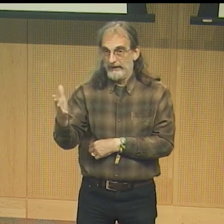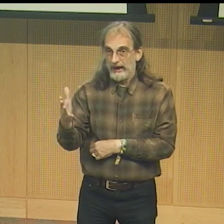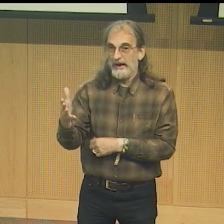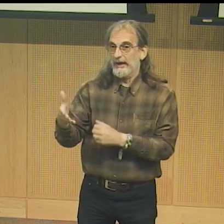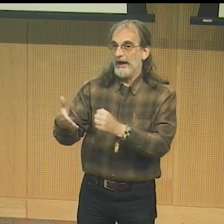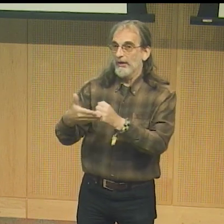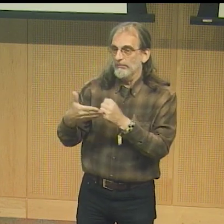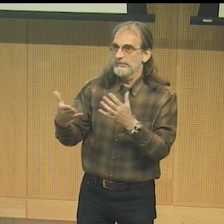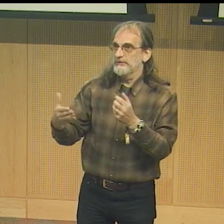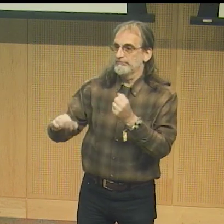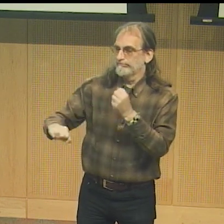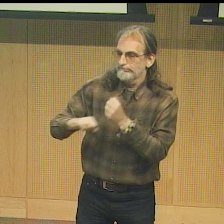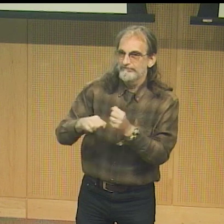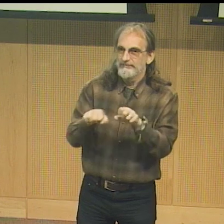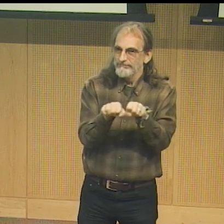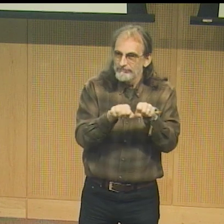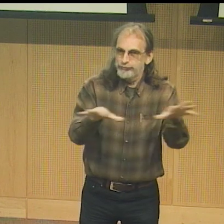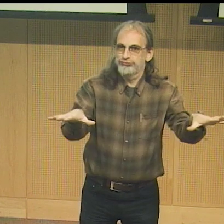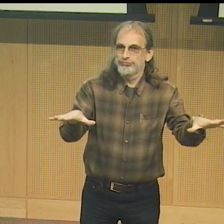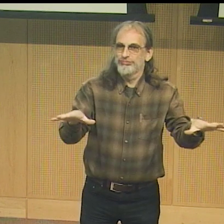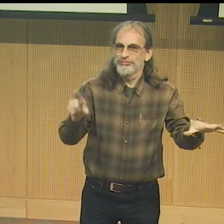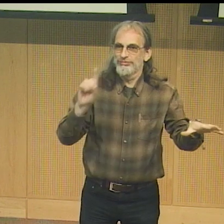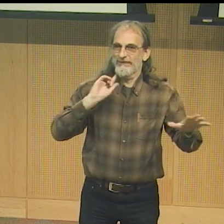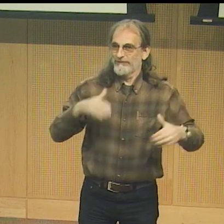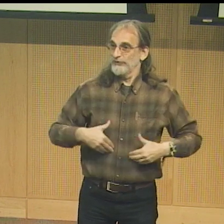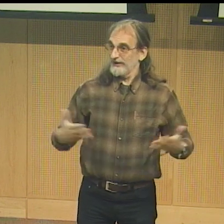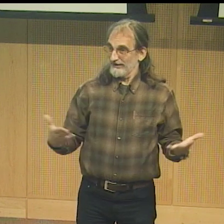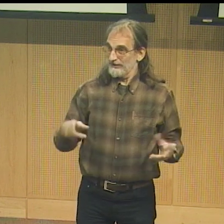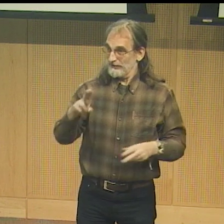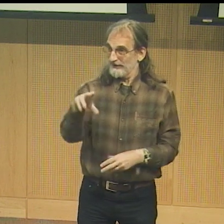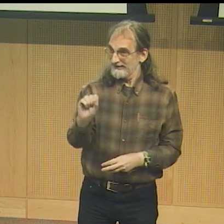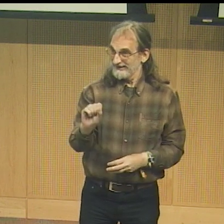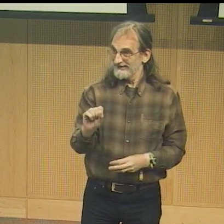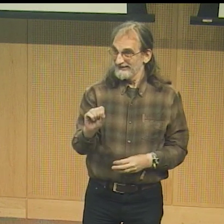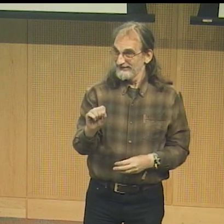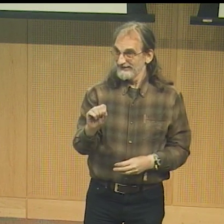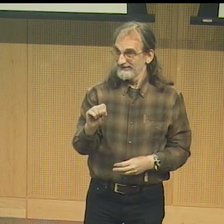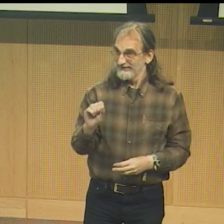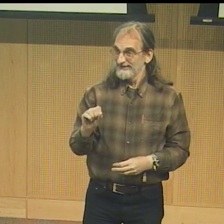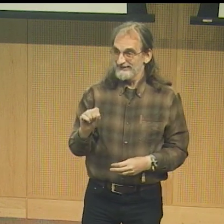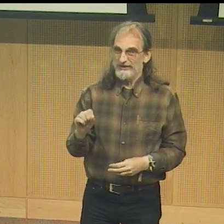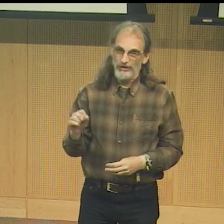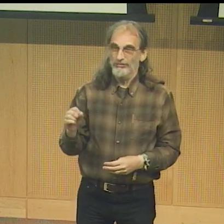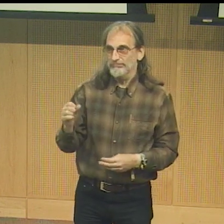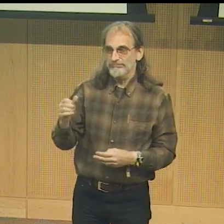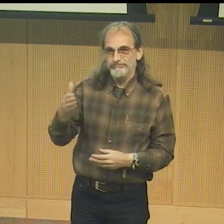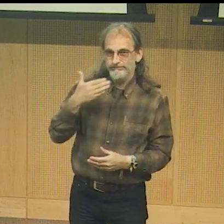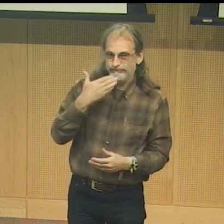for their continued support and dissemination of Deafhood principles throughout the United States.